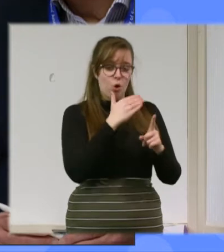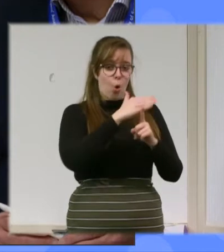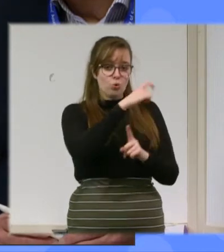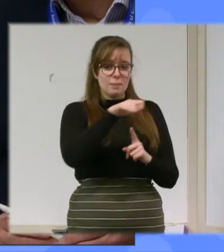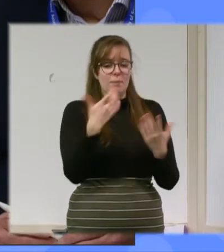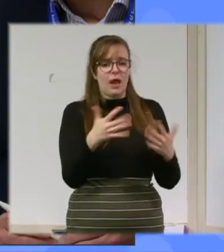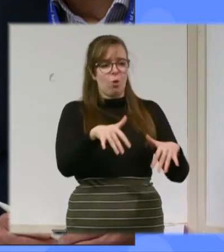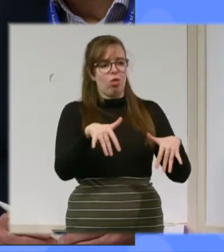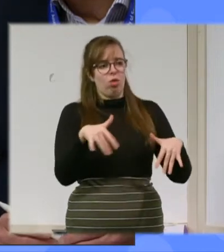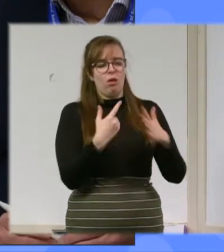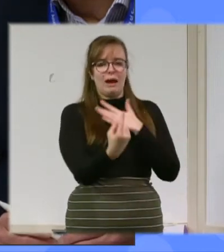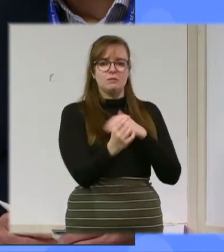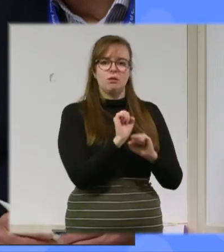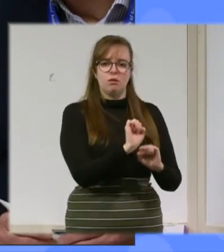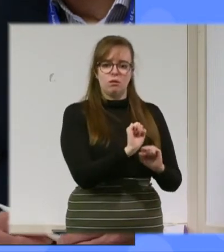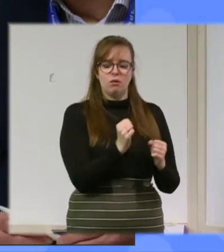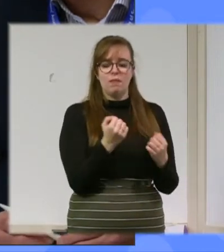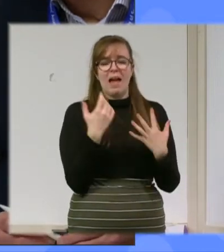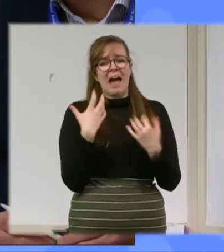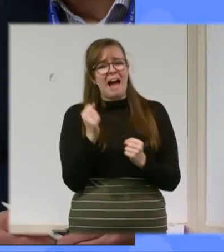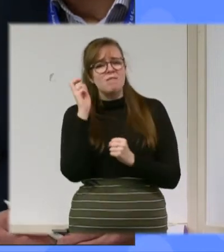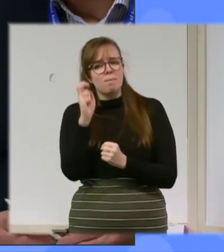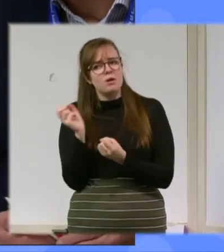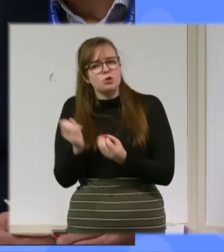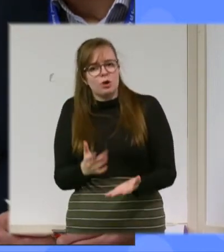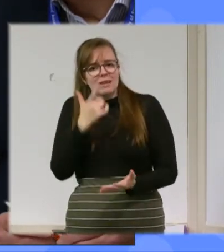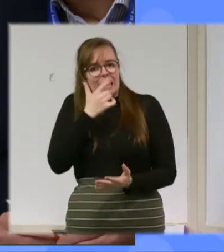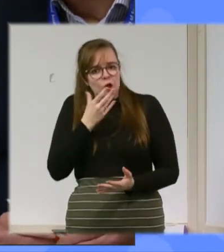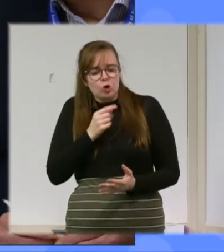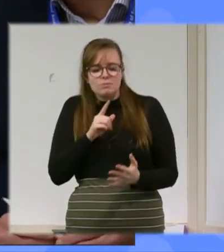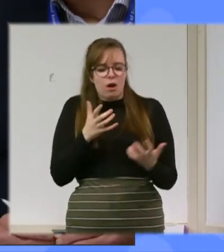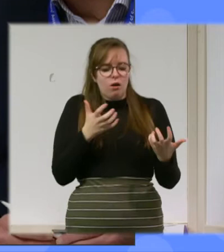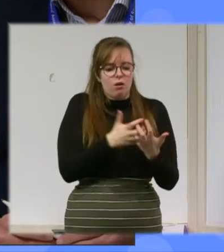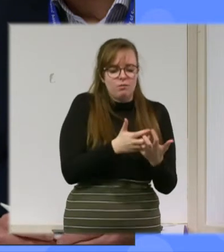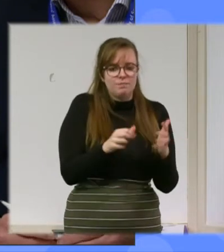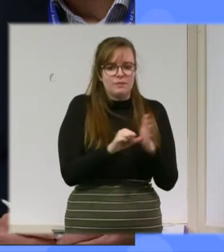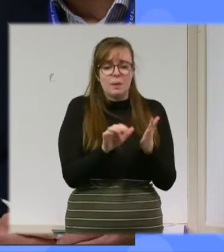they have a there's a diner bus service they can use but it doesn't fit in which means they're not going into their communities they're not meeting up with